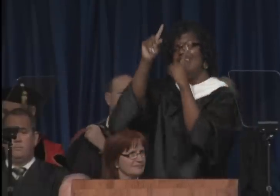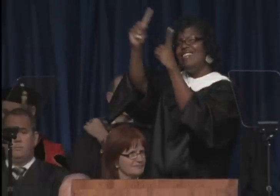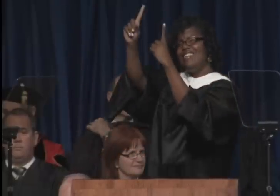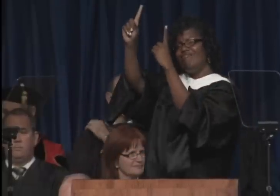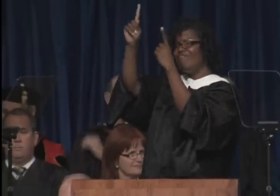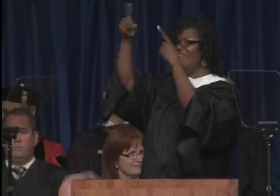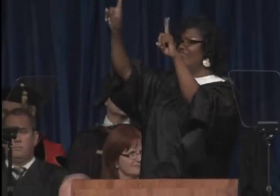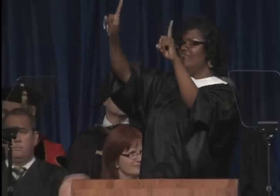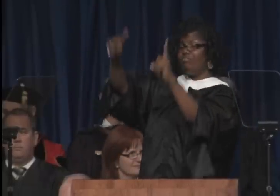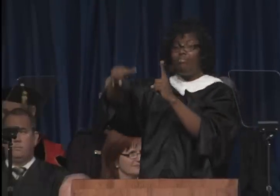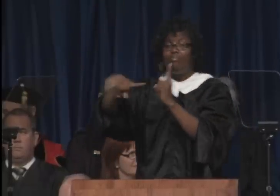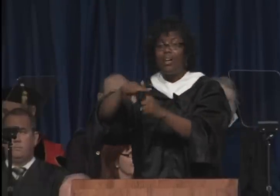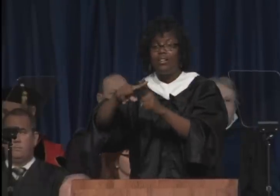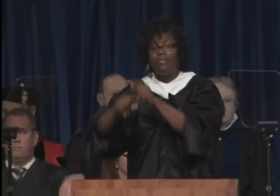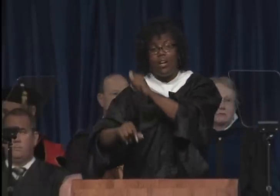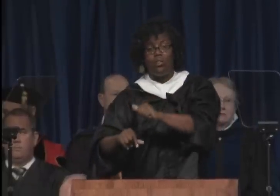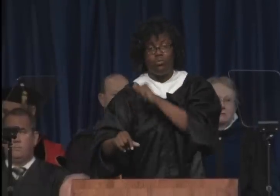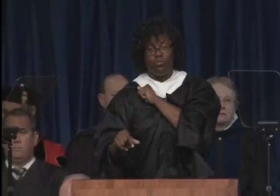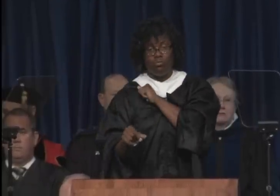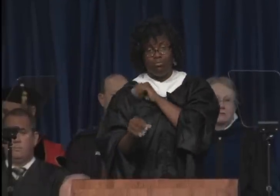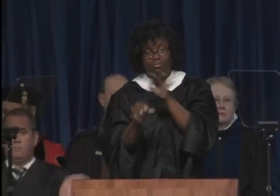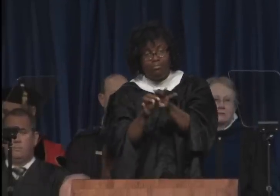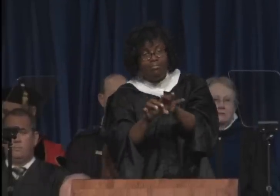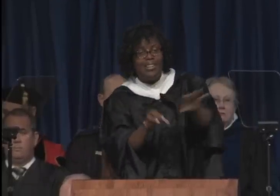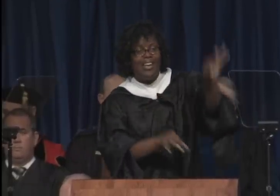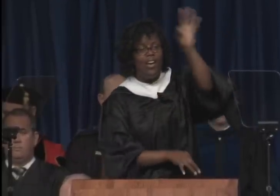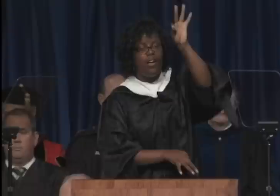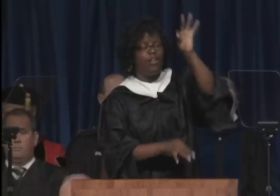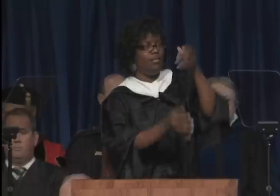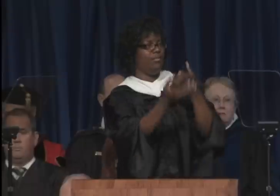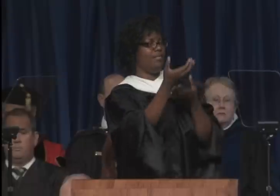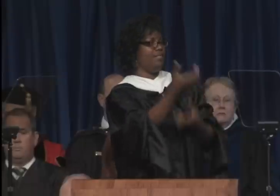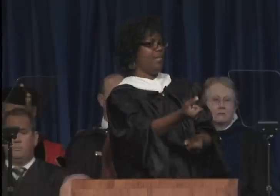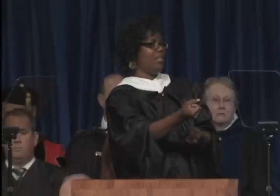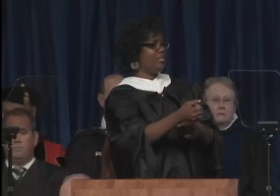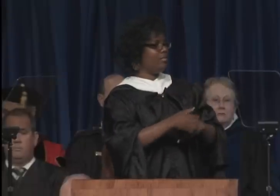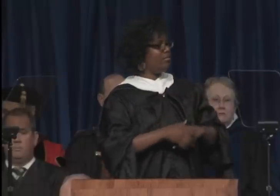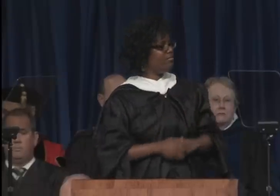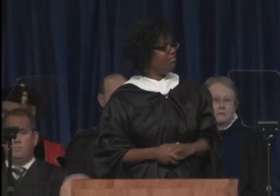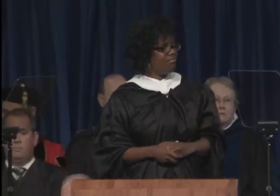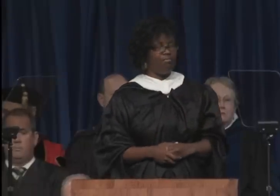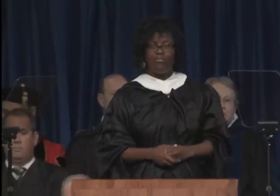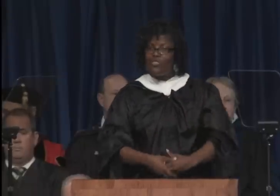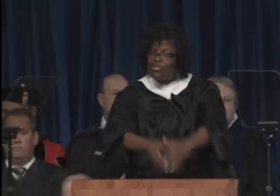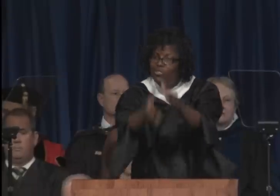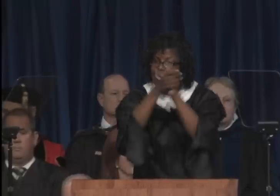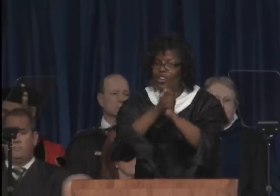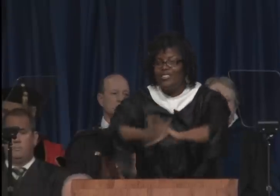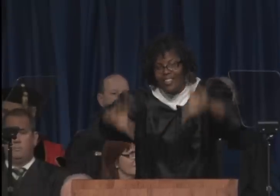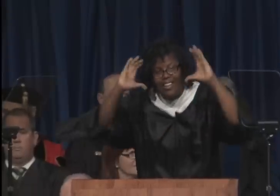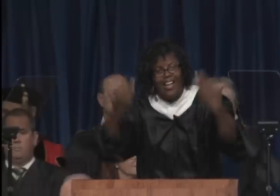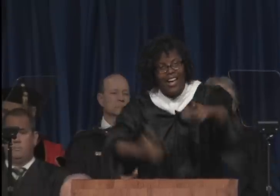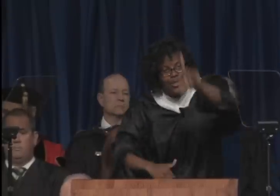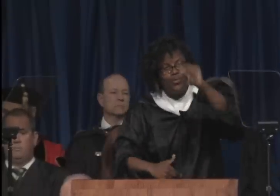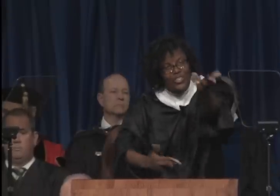with a positive attitude and strong spirit, and to have faith.